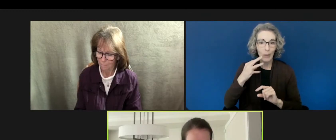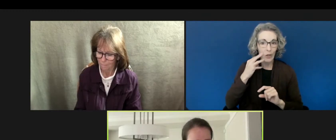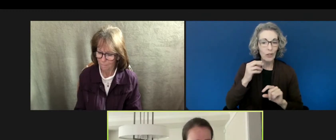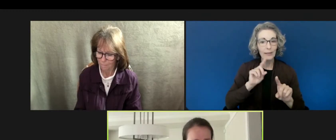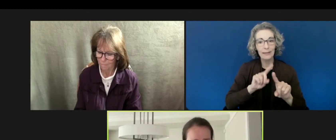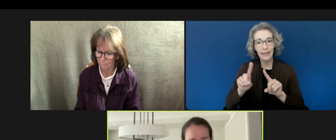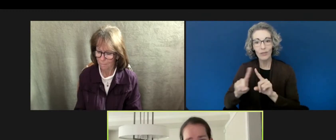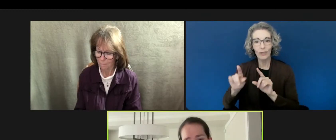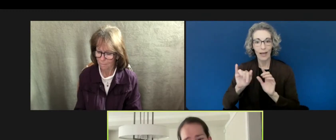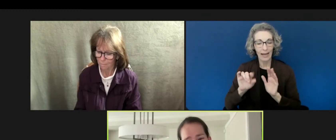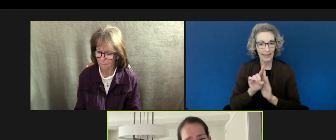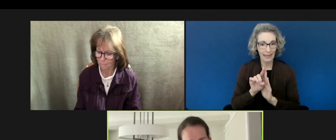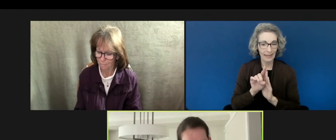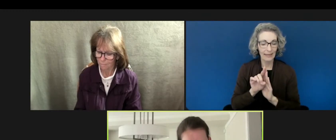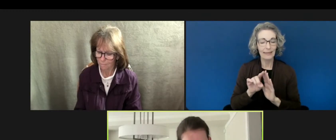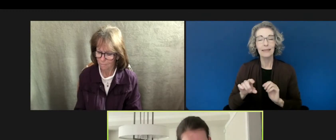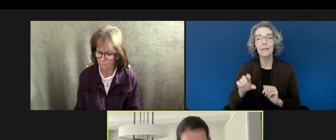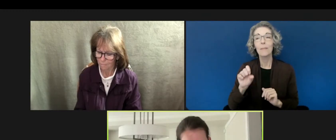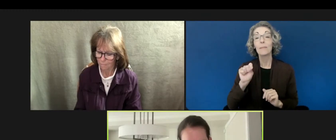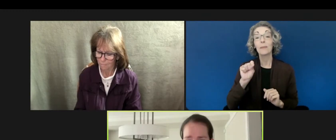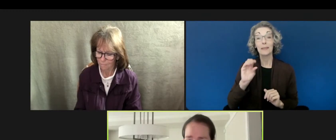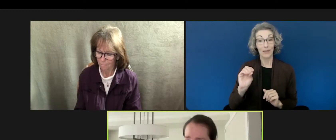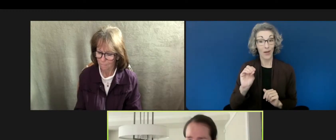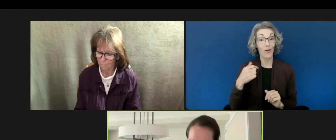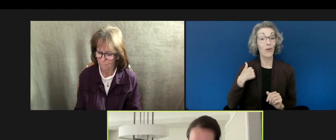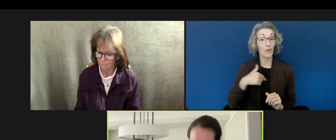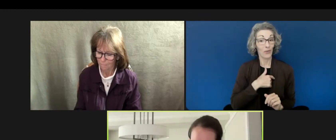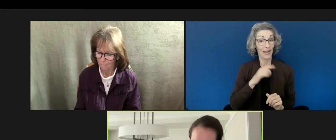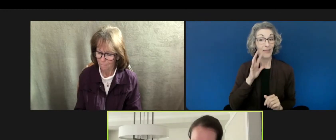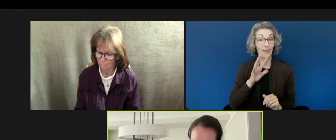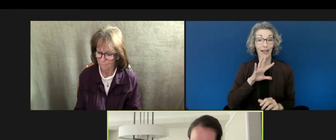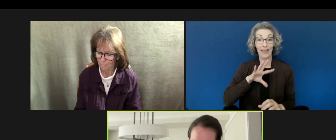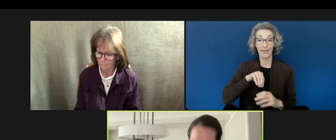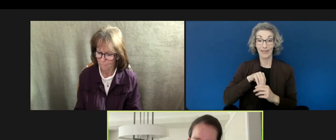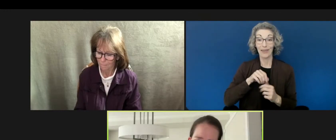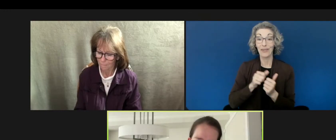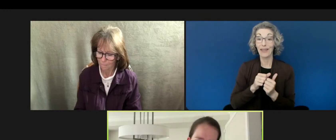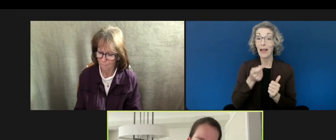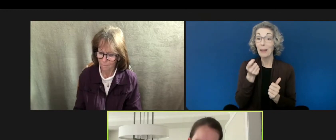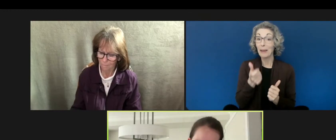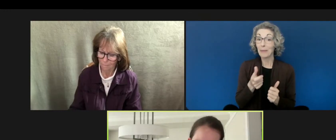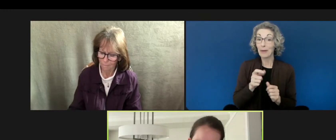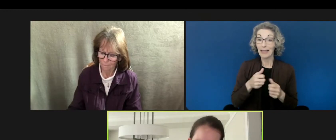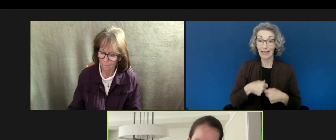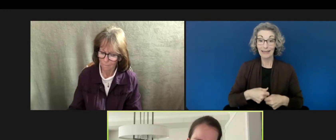So, we are going to engage in a little bit of disclosure as we introduce ourselves.